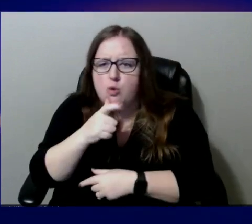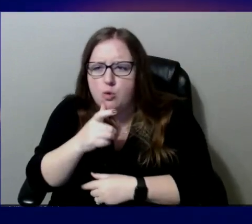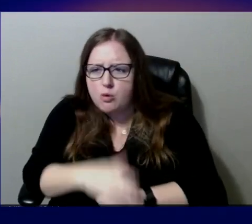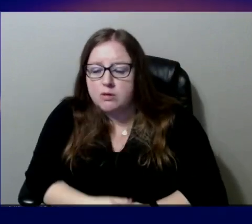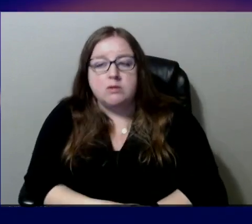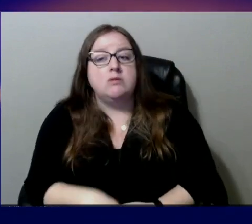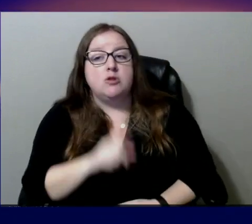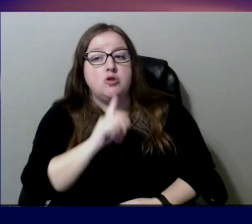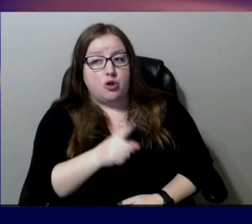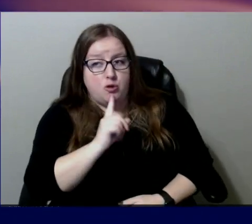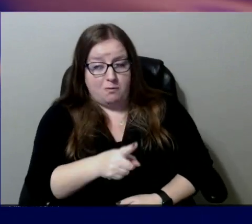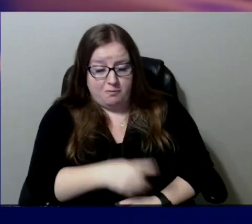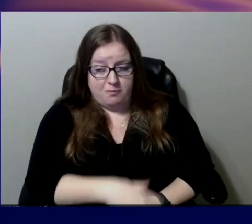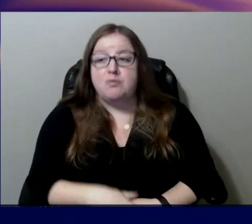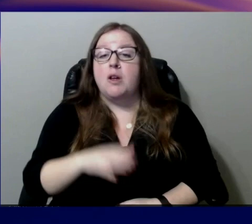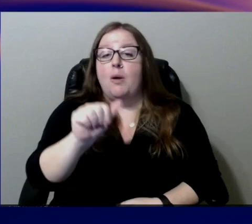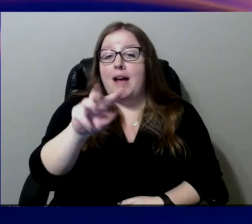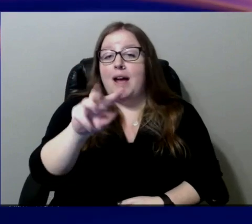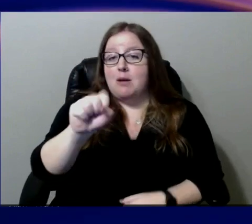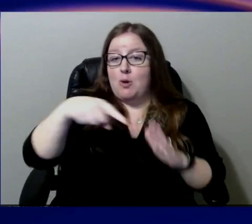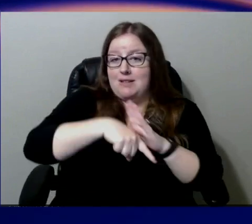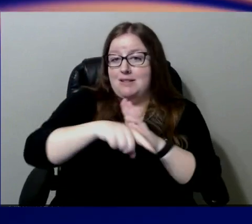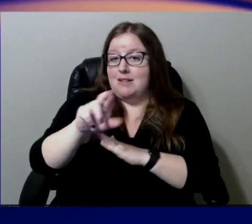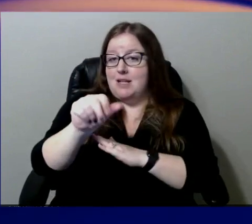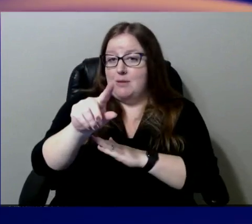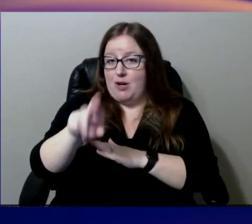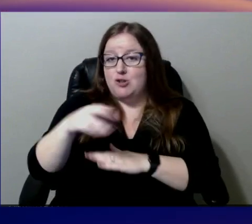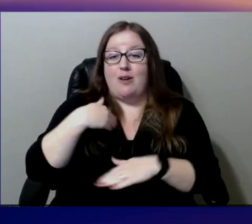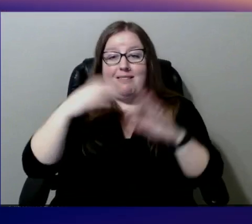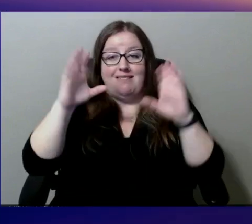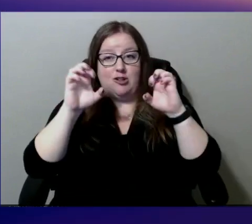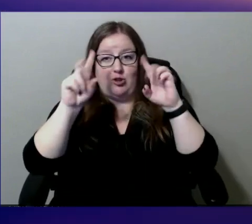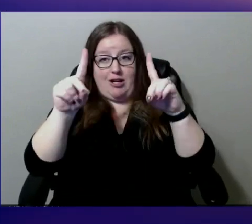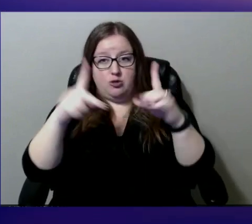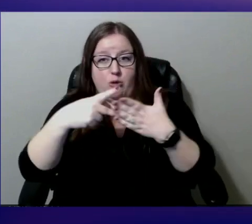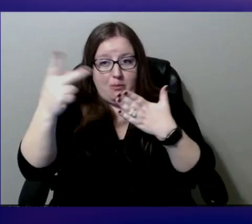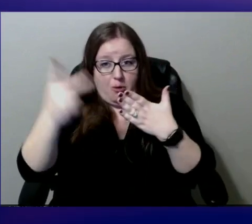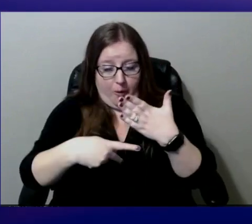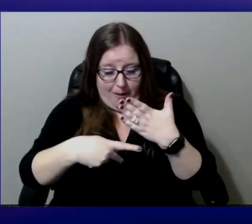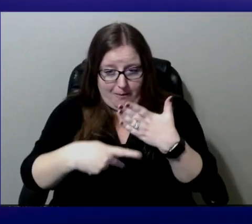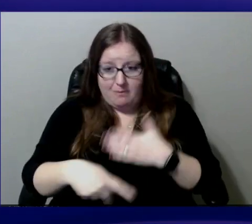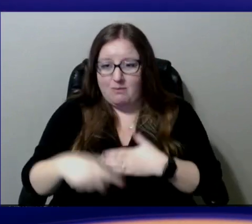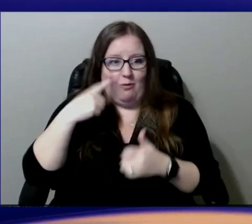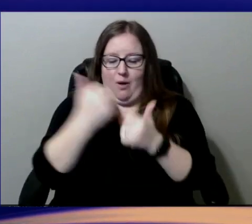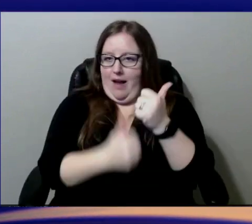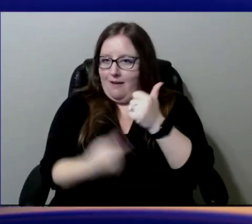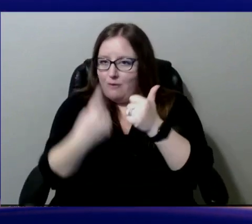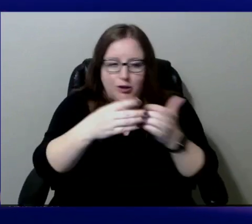Absolutely, so AWS DeepRacer has educational programs for everyone, from students to individual developers,